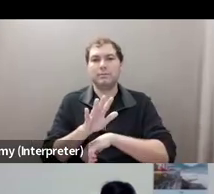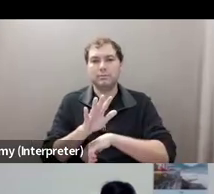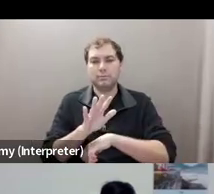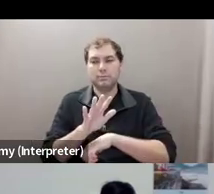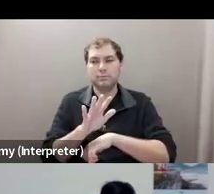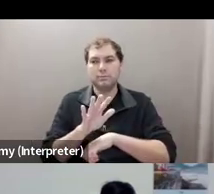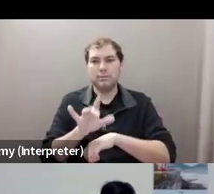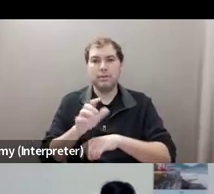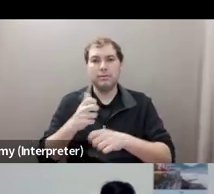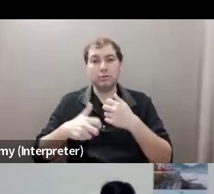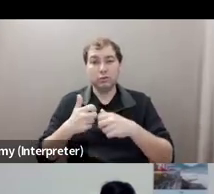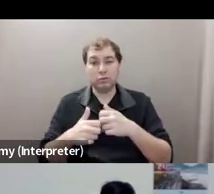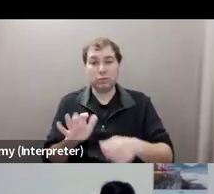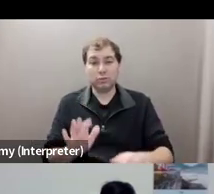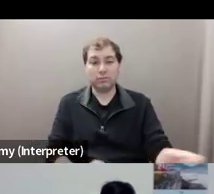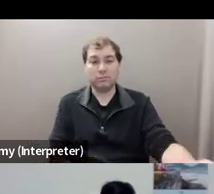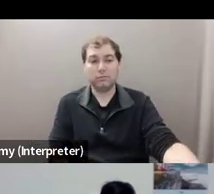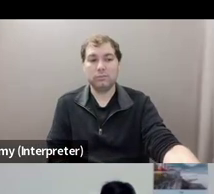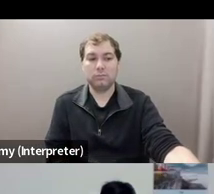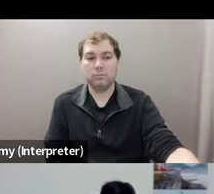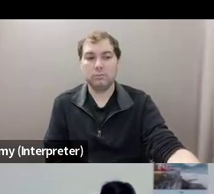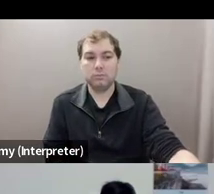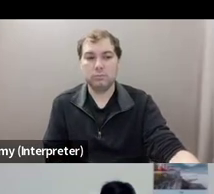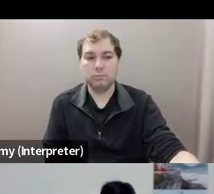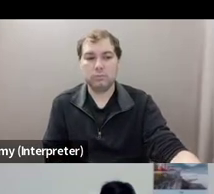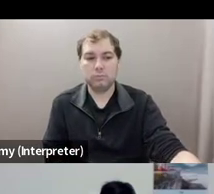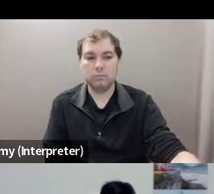Rebecca - APRIL: the issue that they're advocating with. Rebecca - APRIL: or the people?